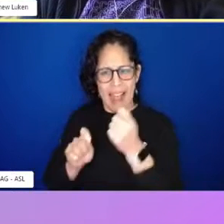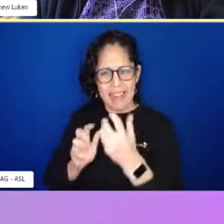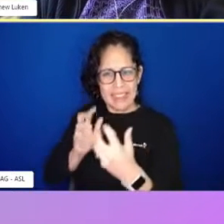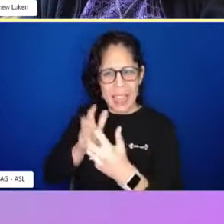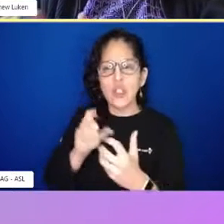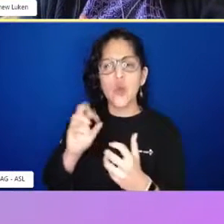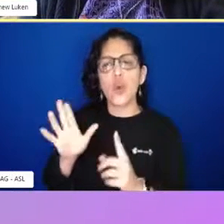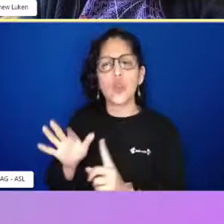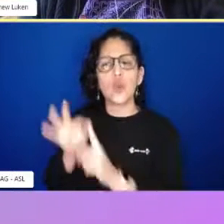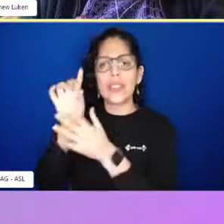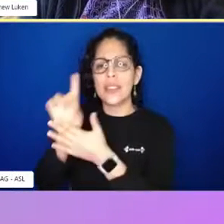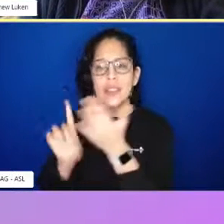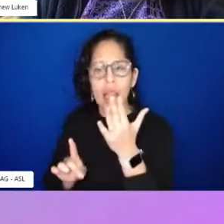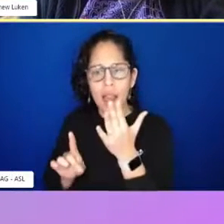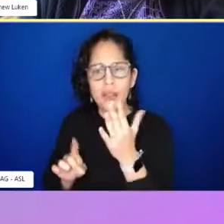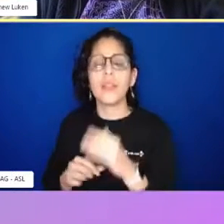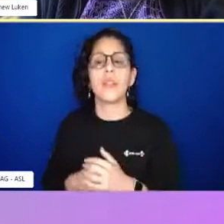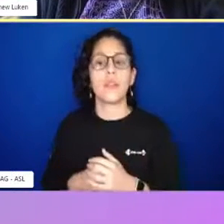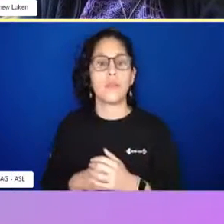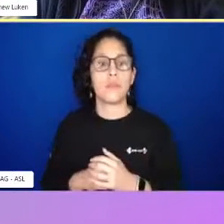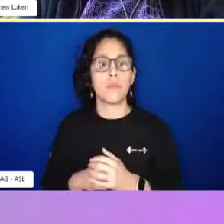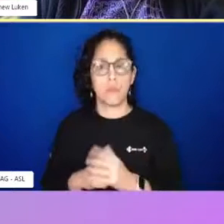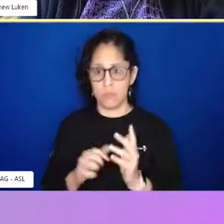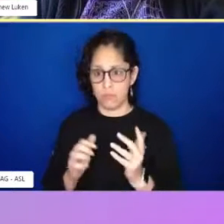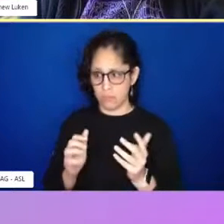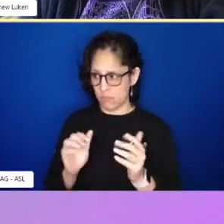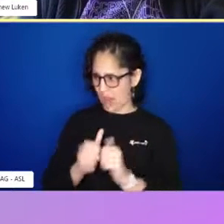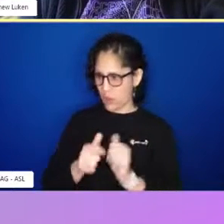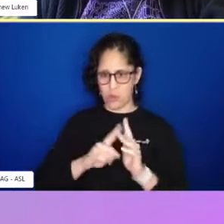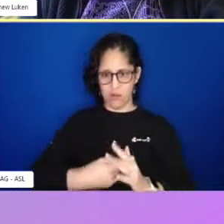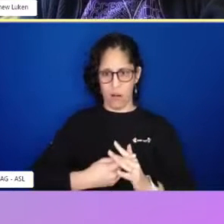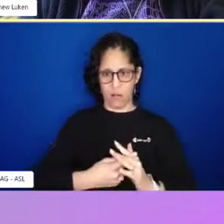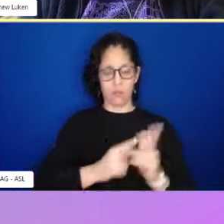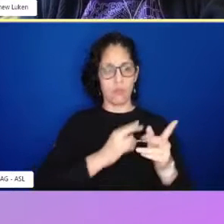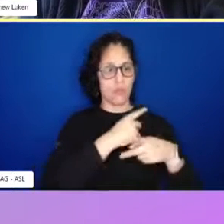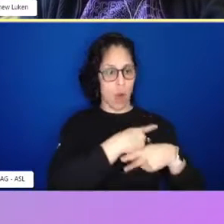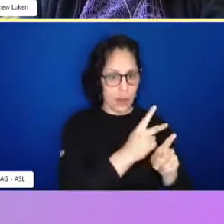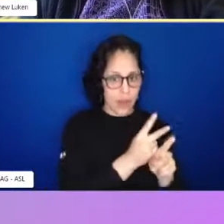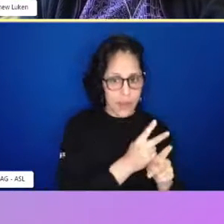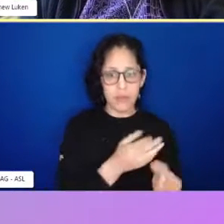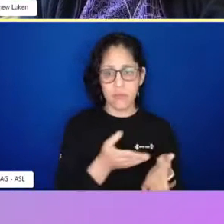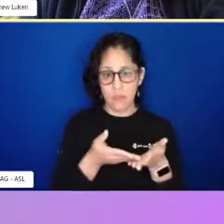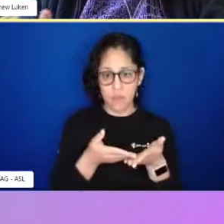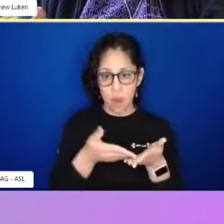adoption need for or specialized design. It